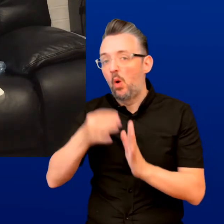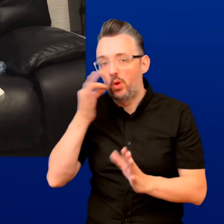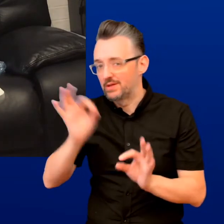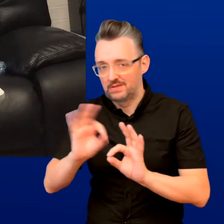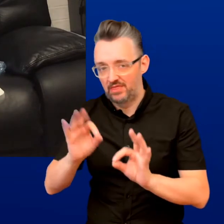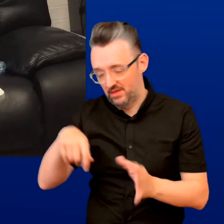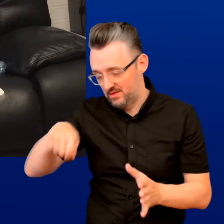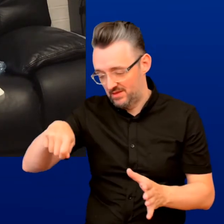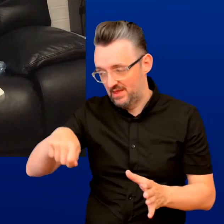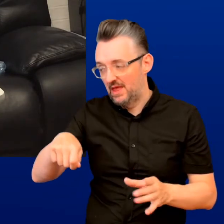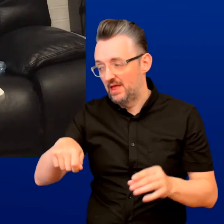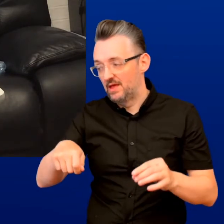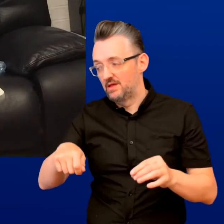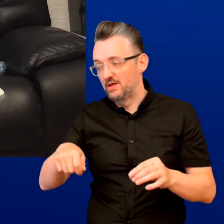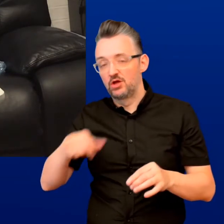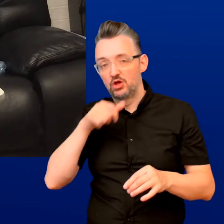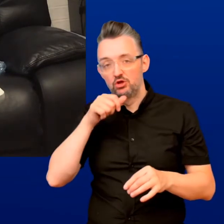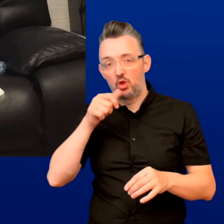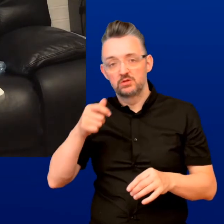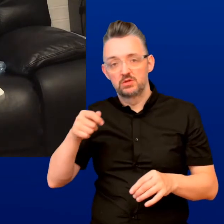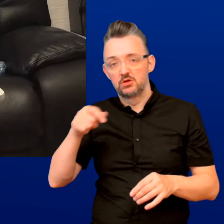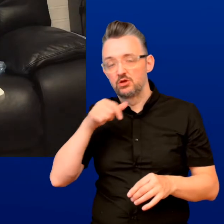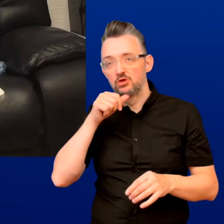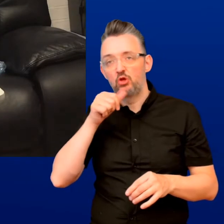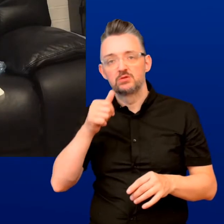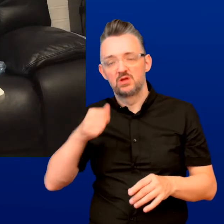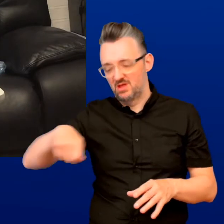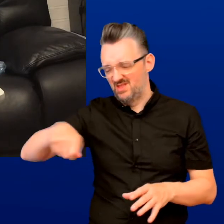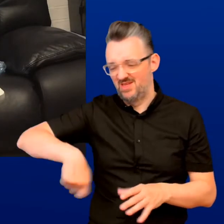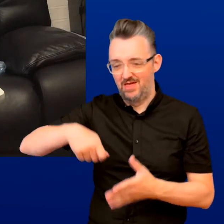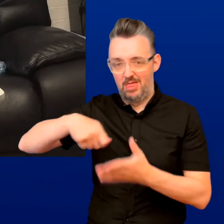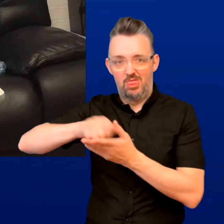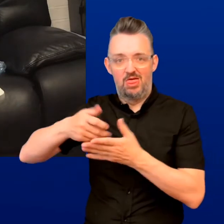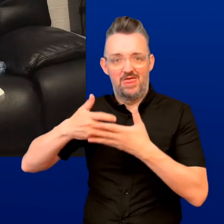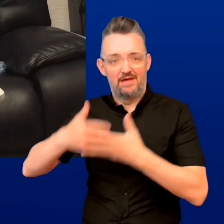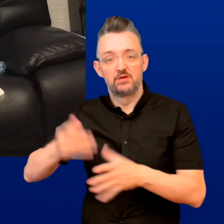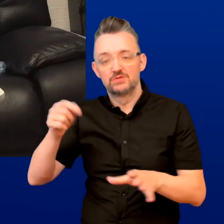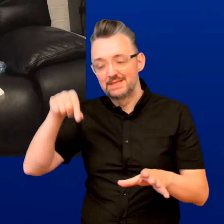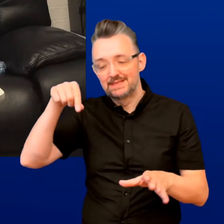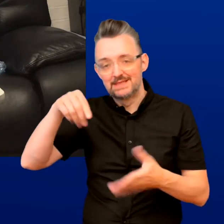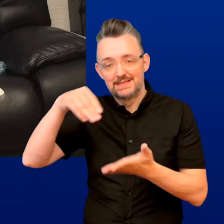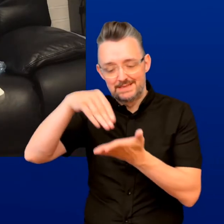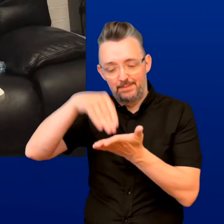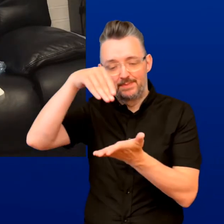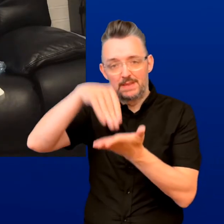don't saturate the brush just dip the brush in and out very